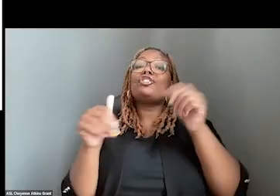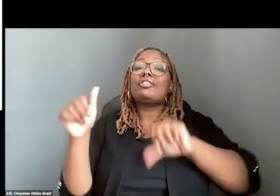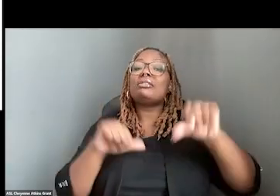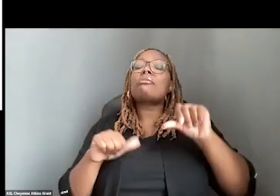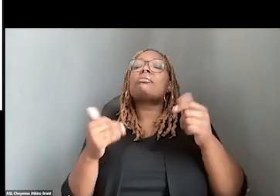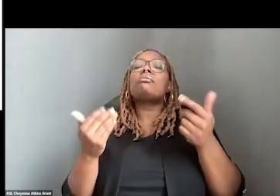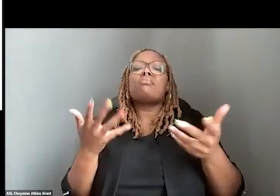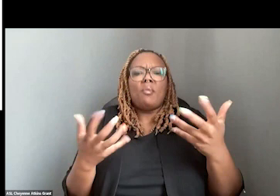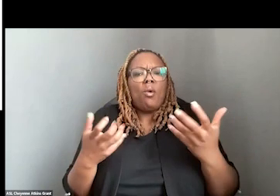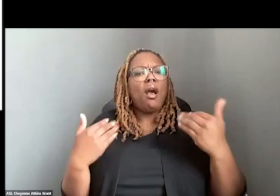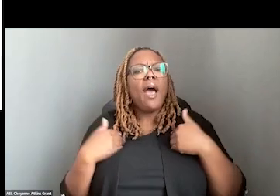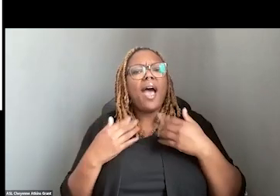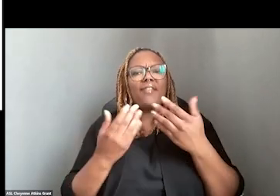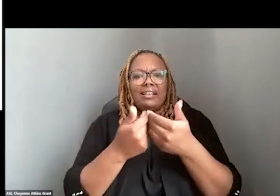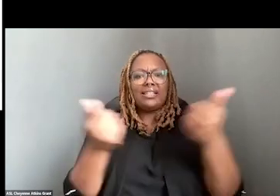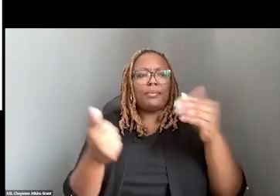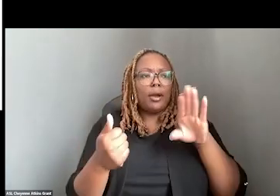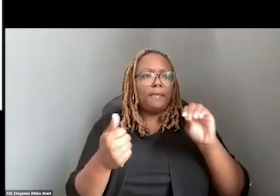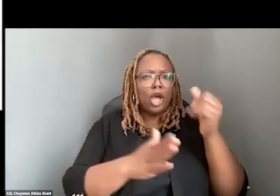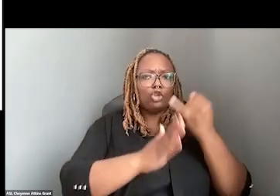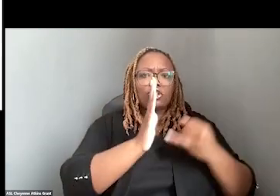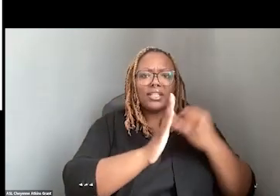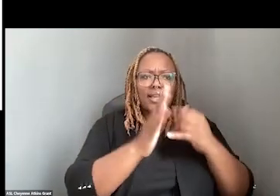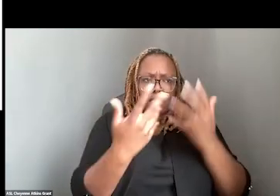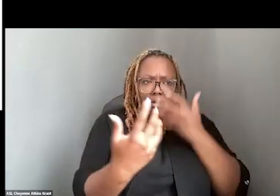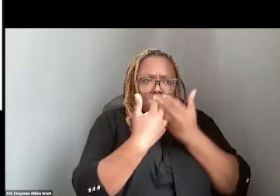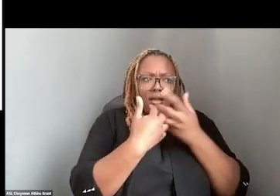to have a separate biosketch tailored for that grant application.